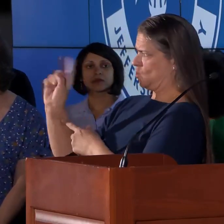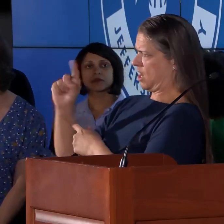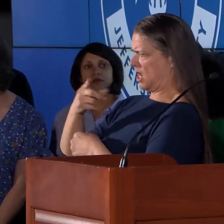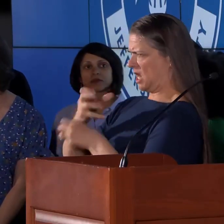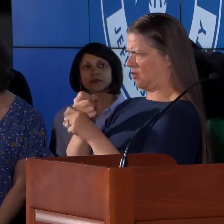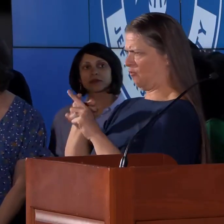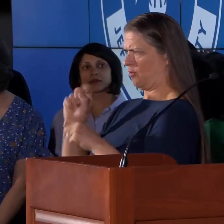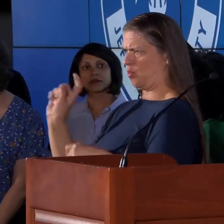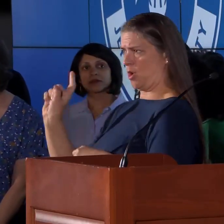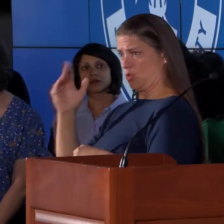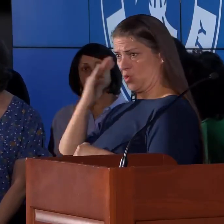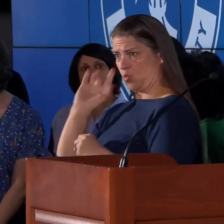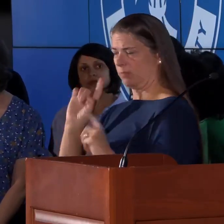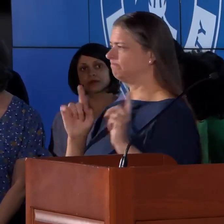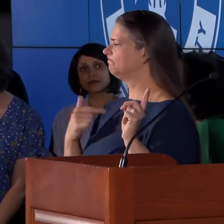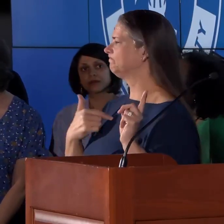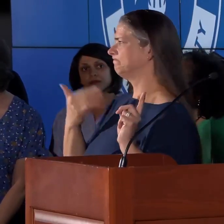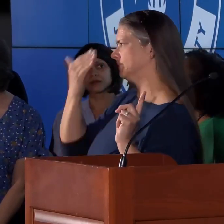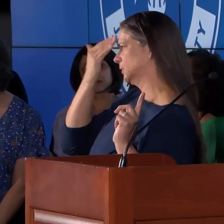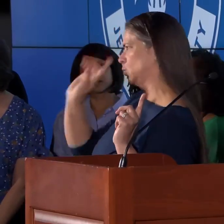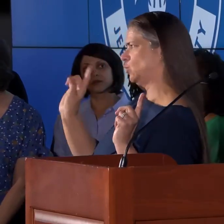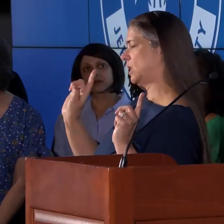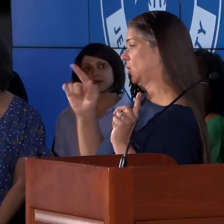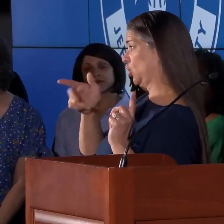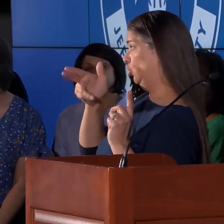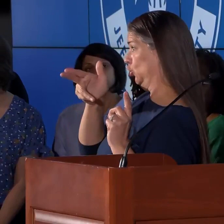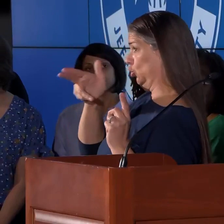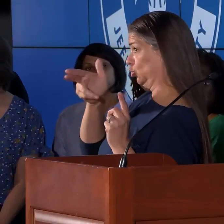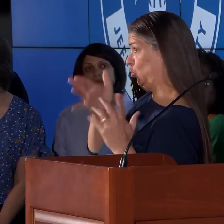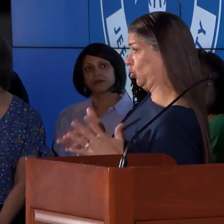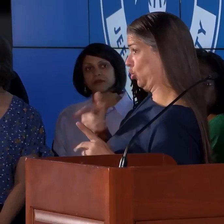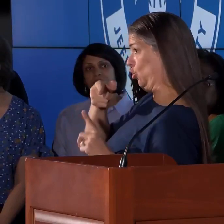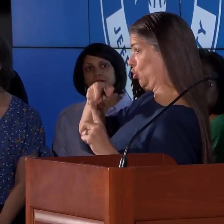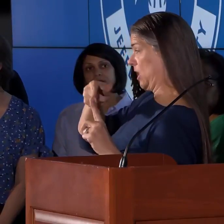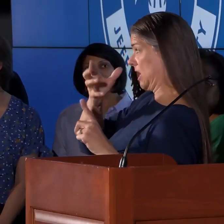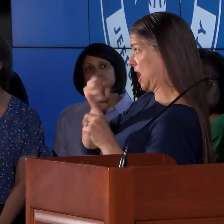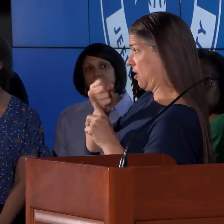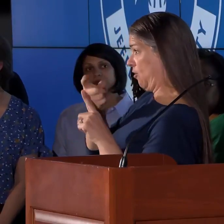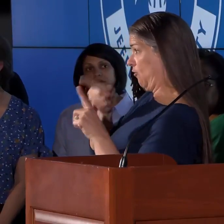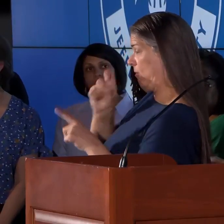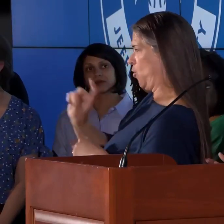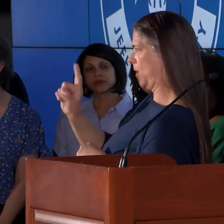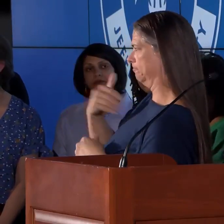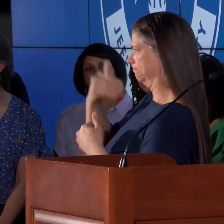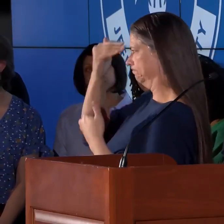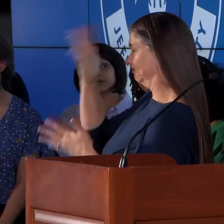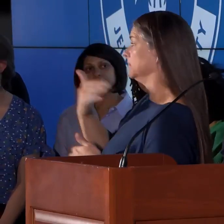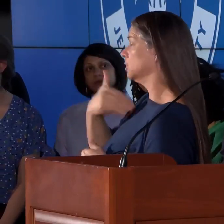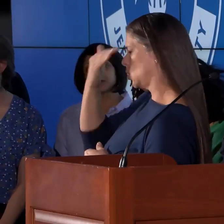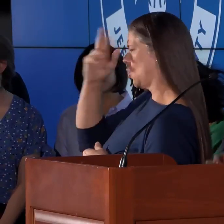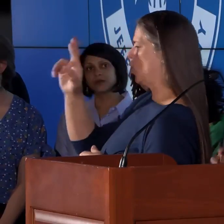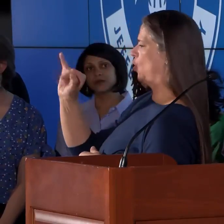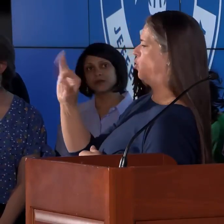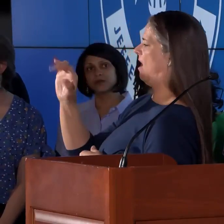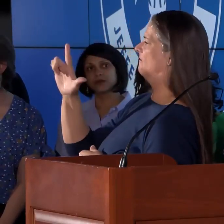I don't know whether a shooter got the weapon from but I just can say that it was a rifle used as I mentioned earlier